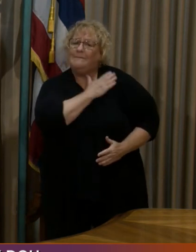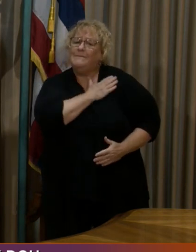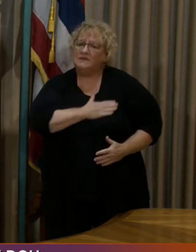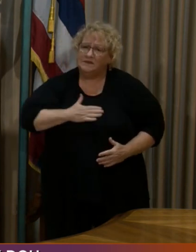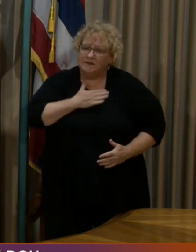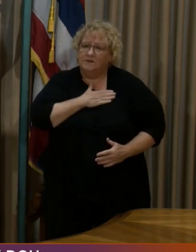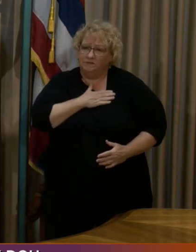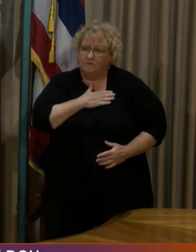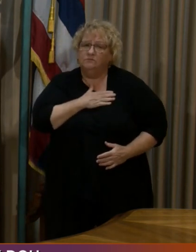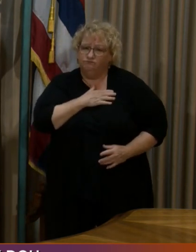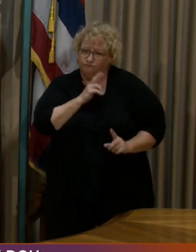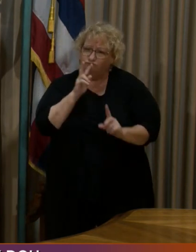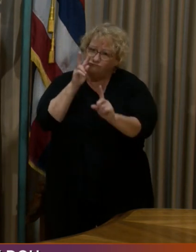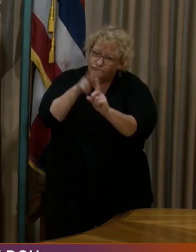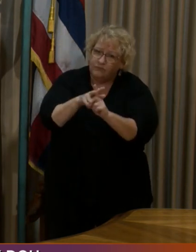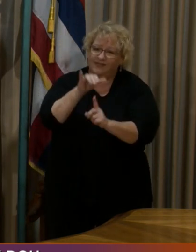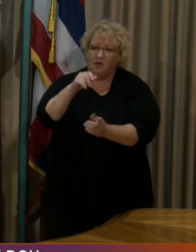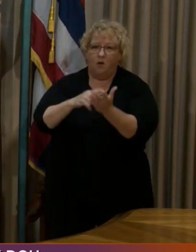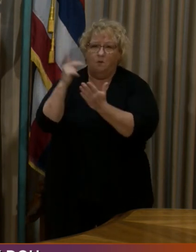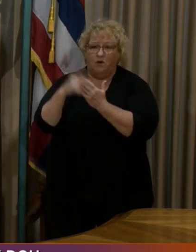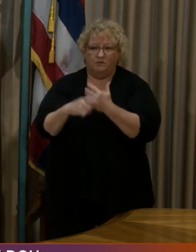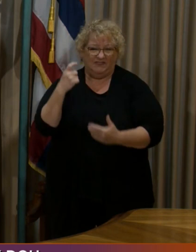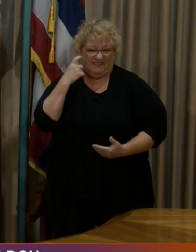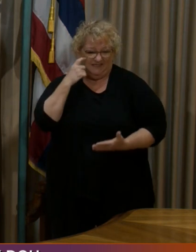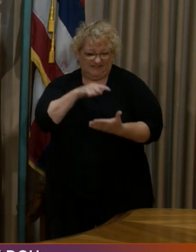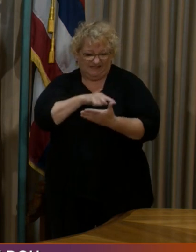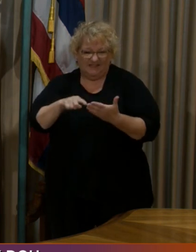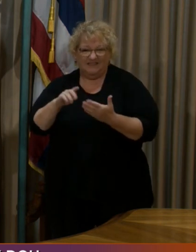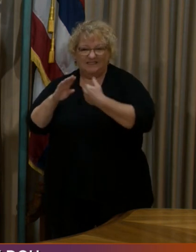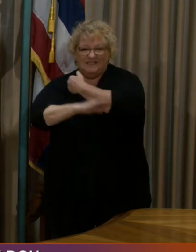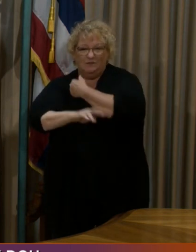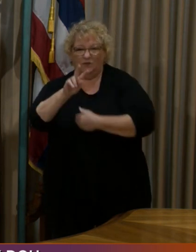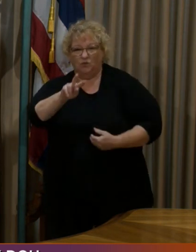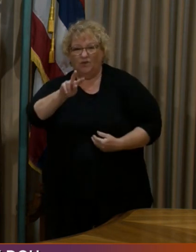LUNCH PROGRAM. I WOULD LIKE TO ENCOURAGE YOU